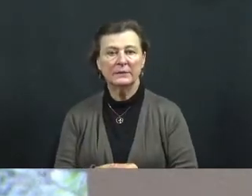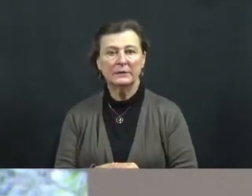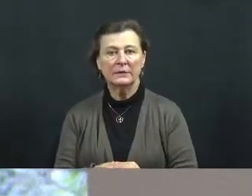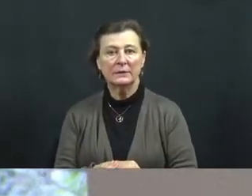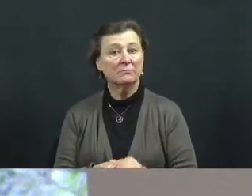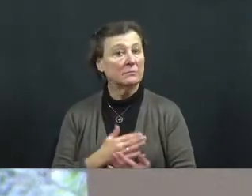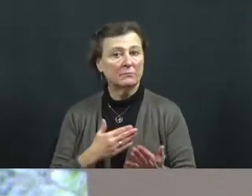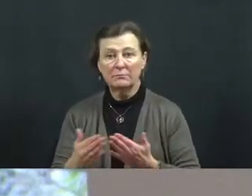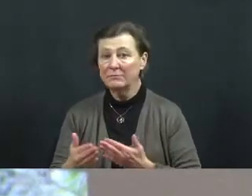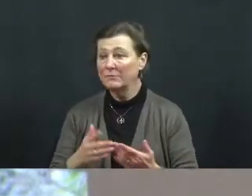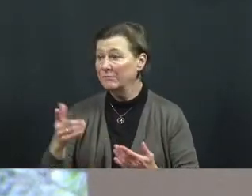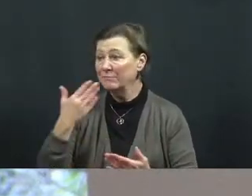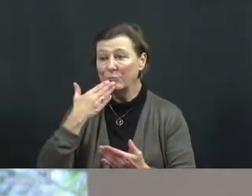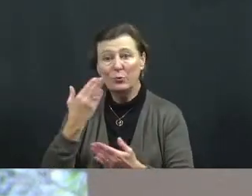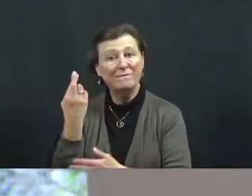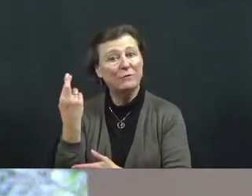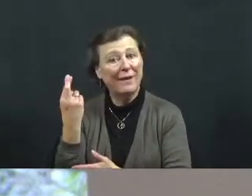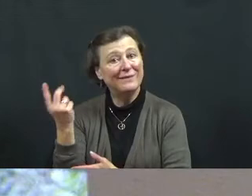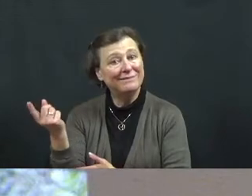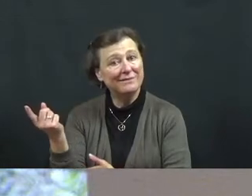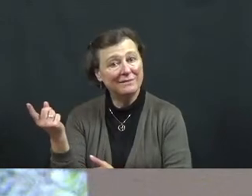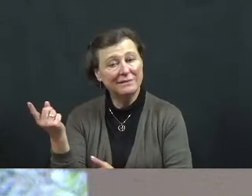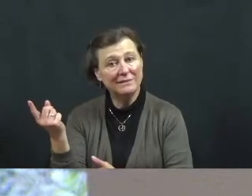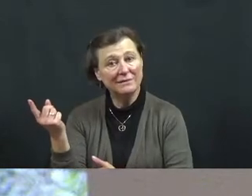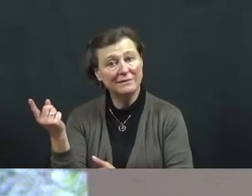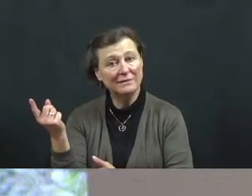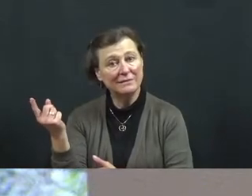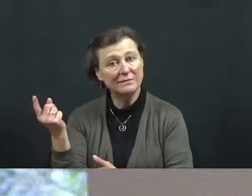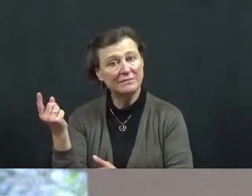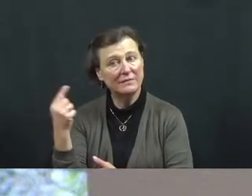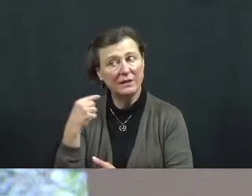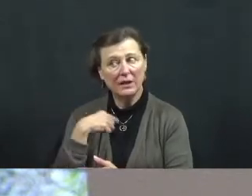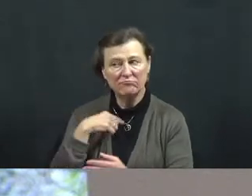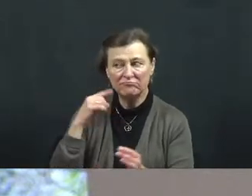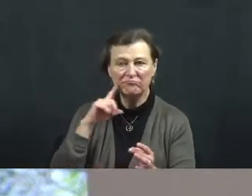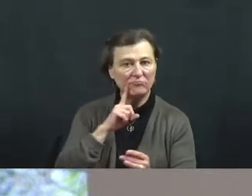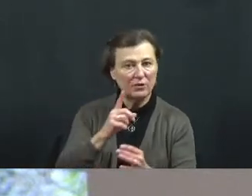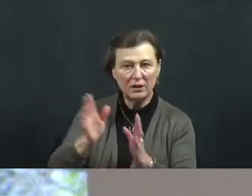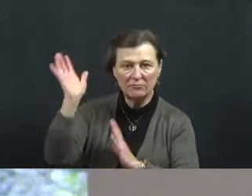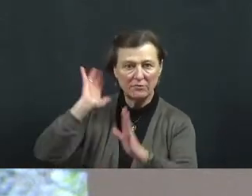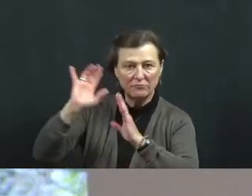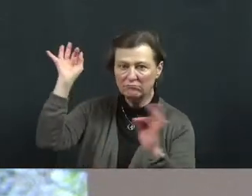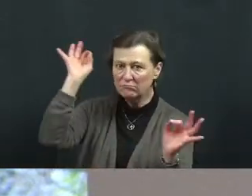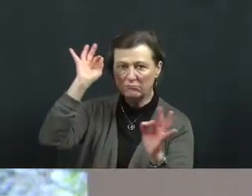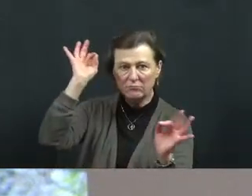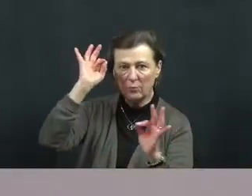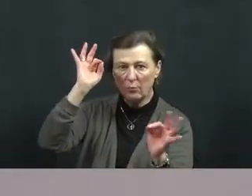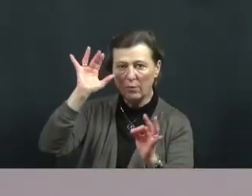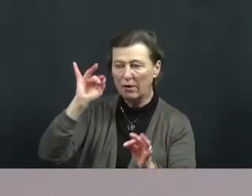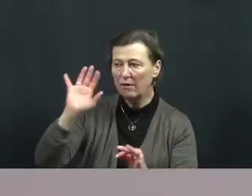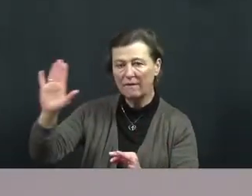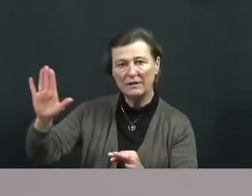Even though he's a good friend, I had not been aware of his struggles.